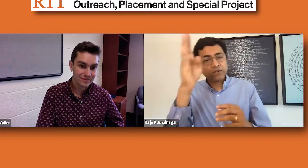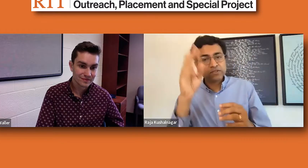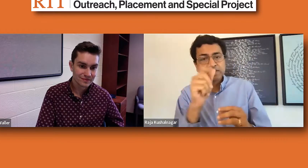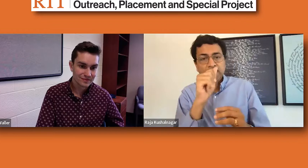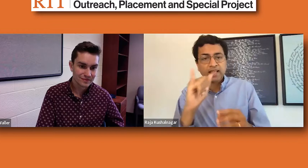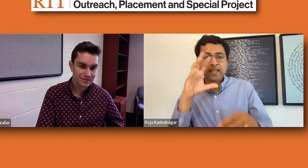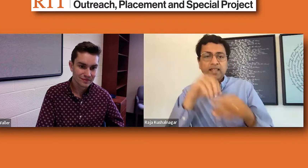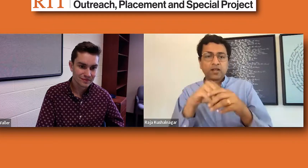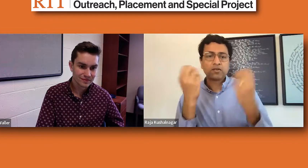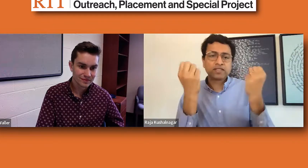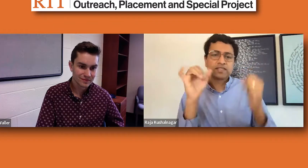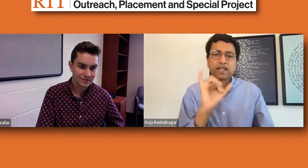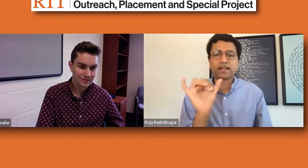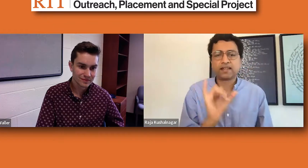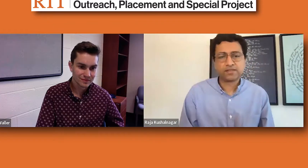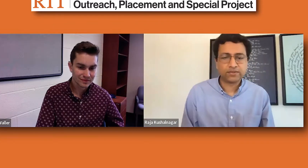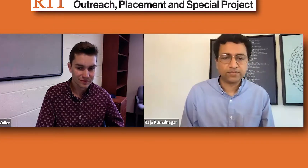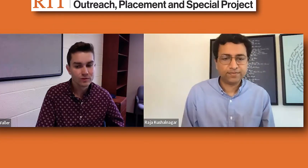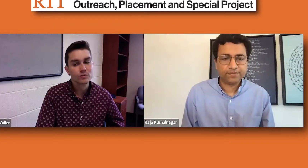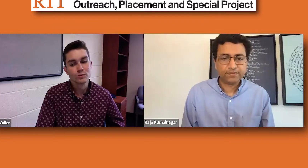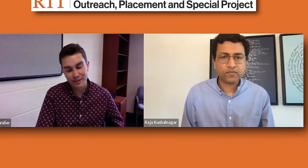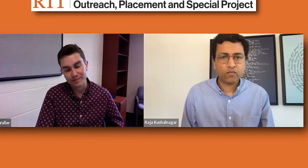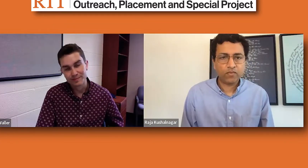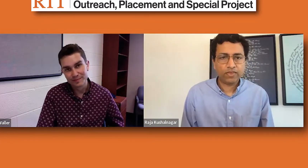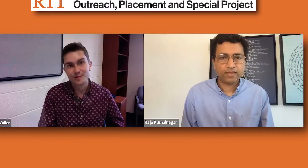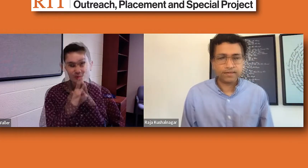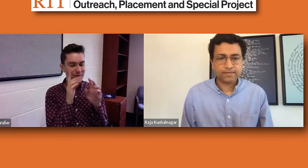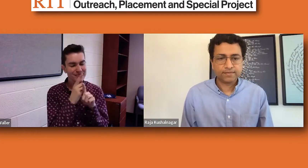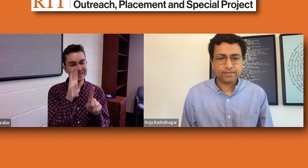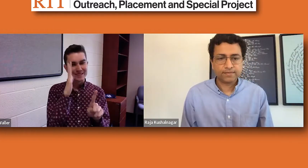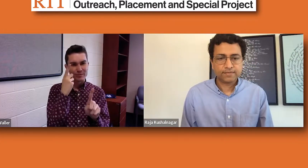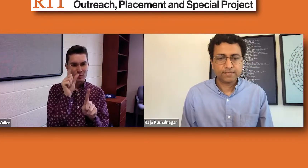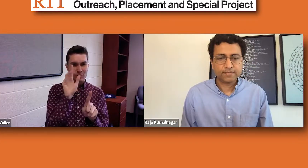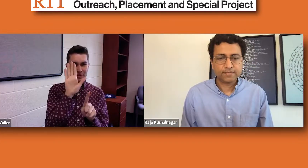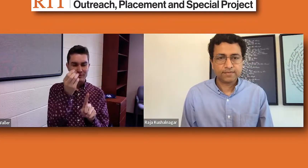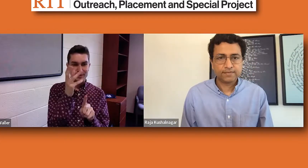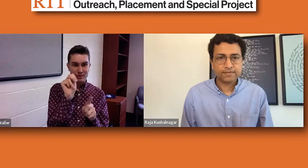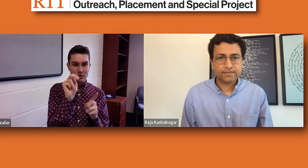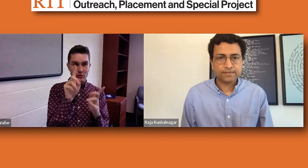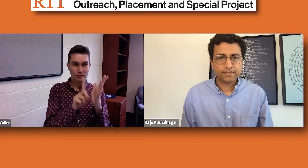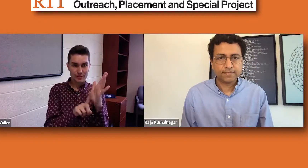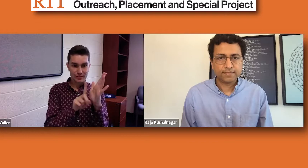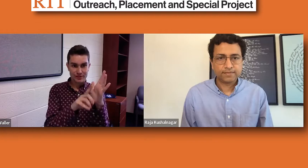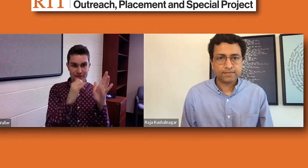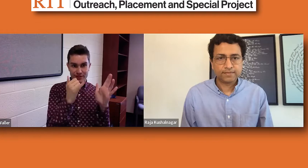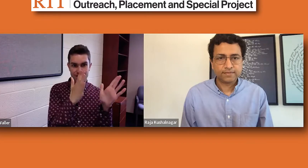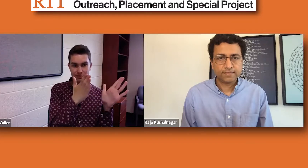recognition in sign language but doesn't meet those standards.